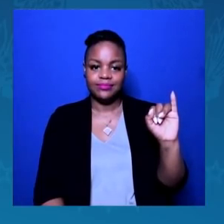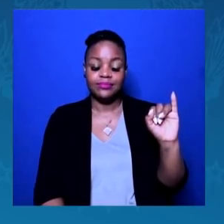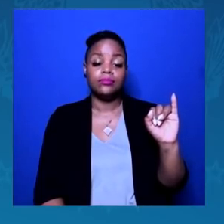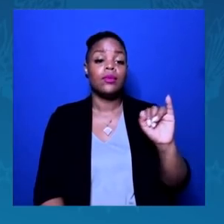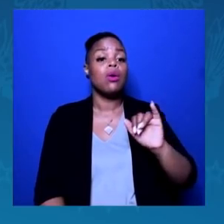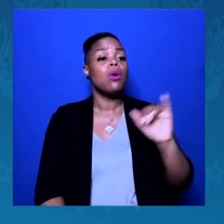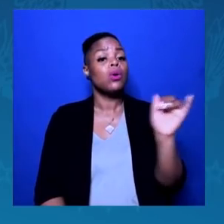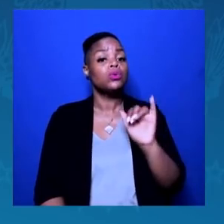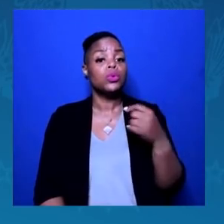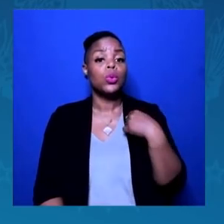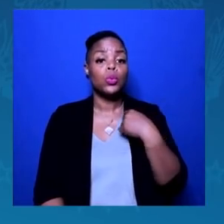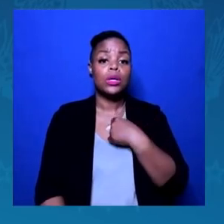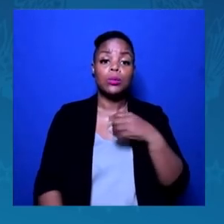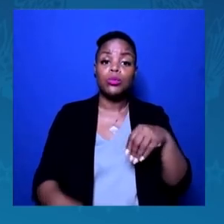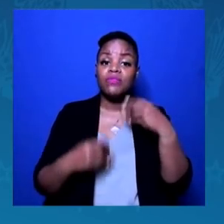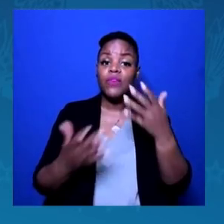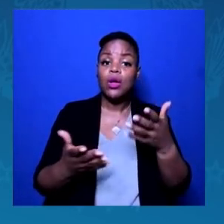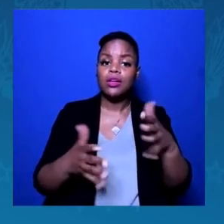millions of dollars in public health assistance.